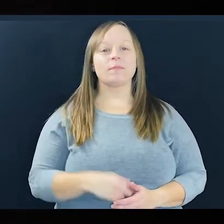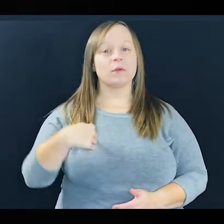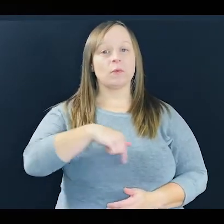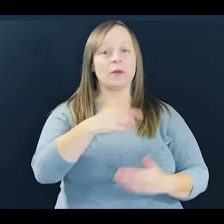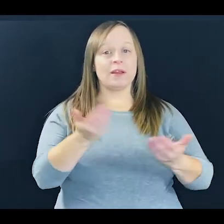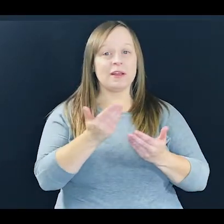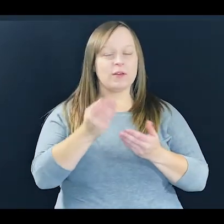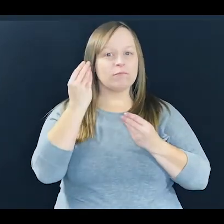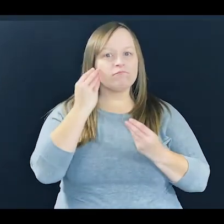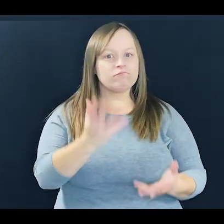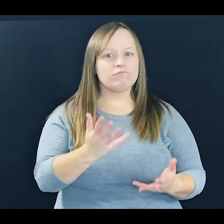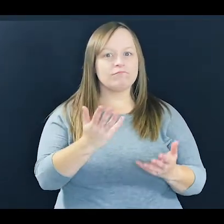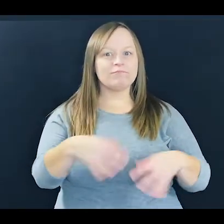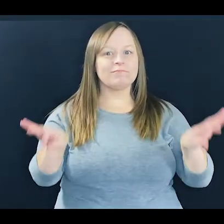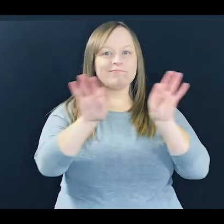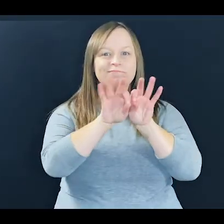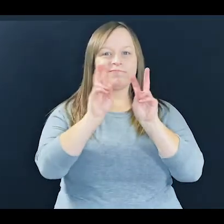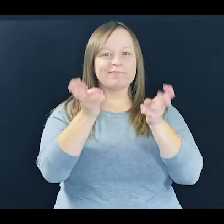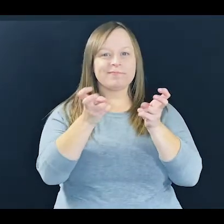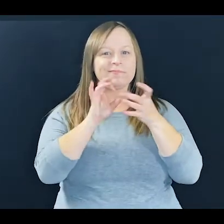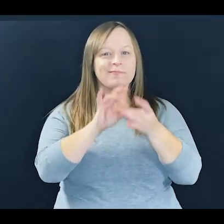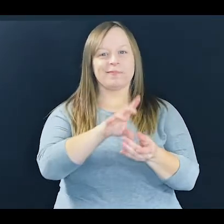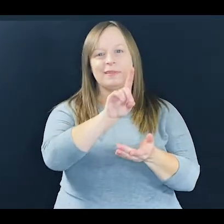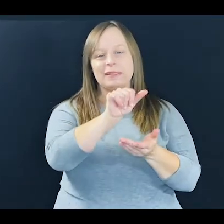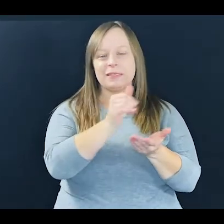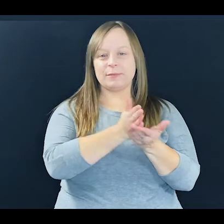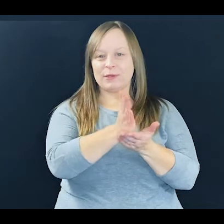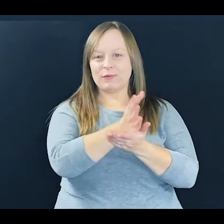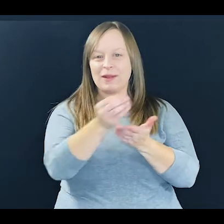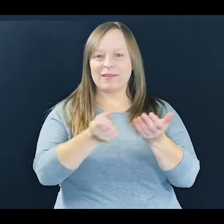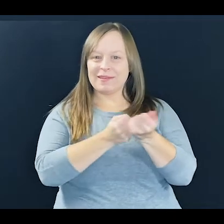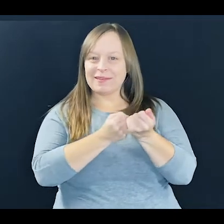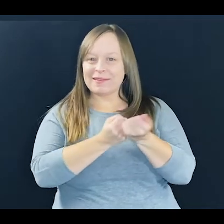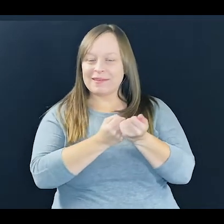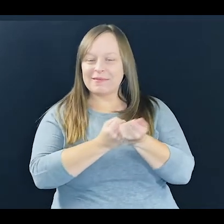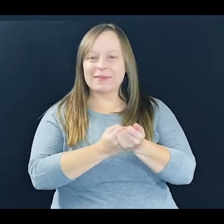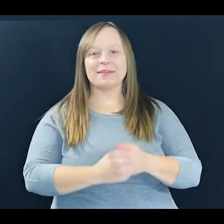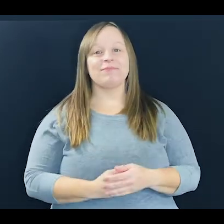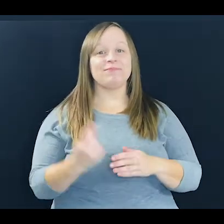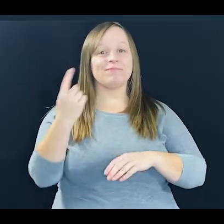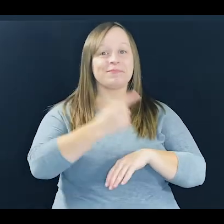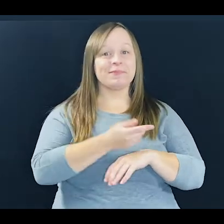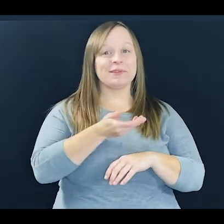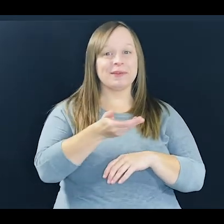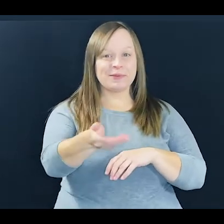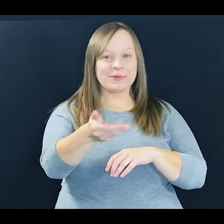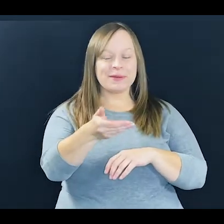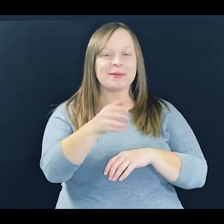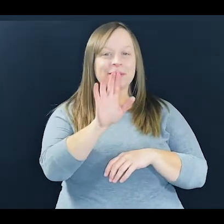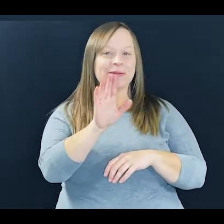We are here to bring you information on the most relevant topics regarding disability rights and advocacy.